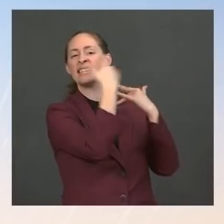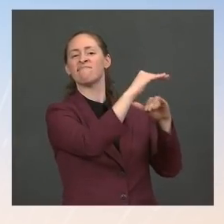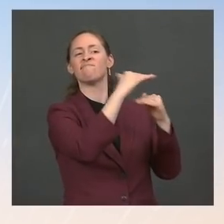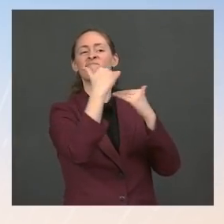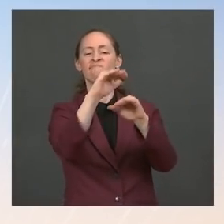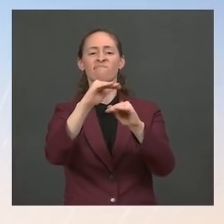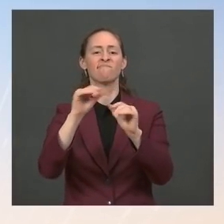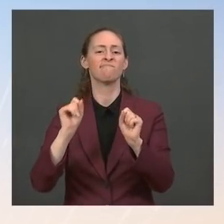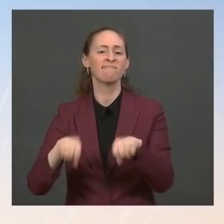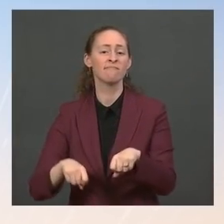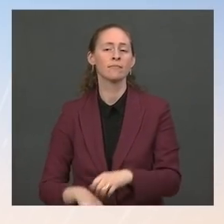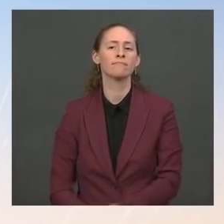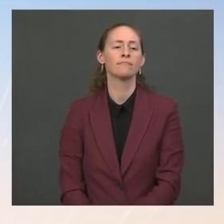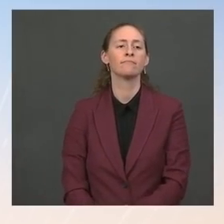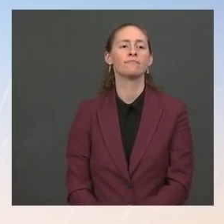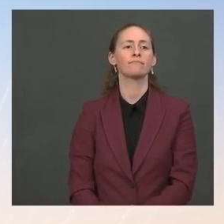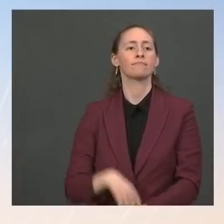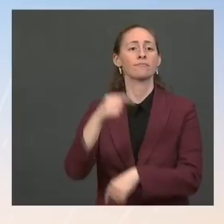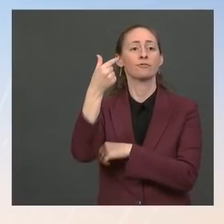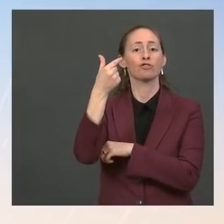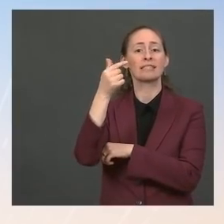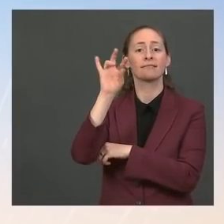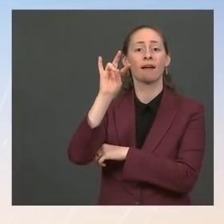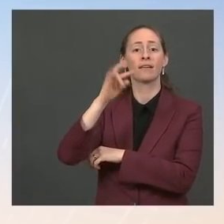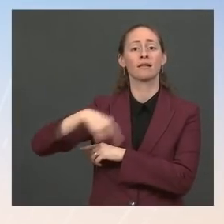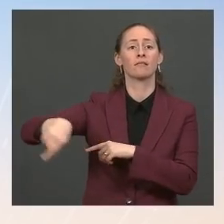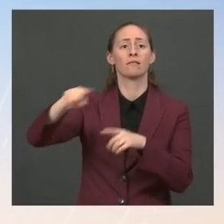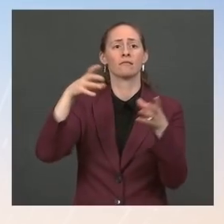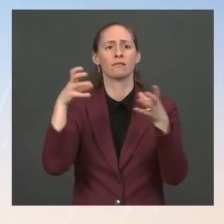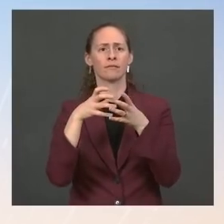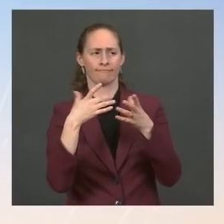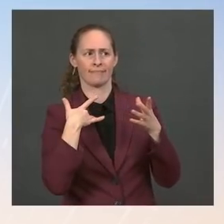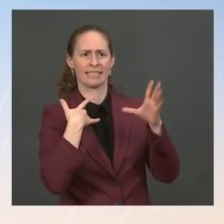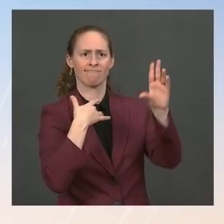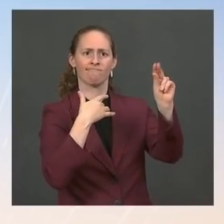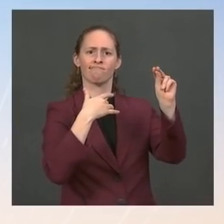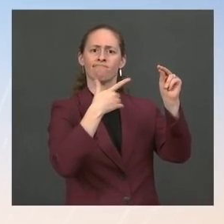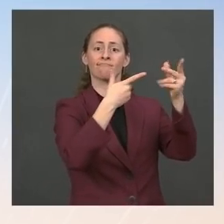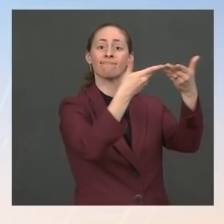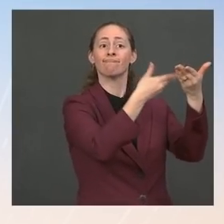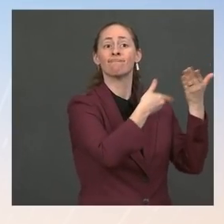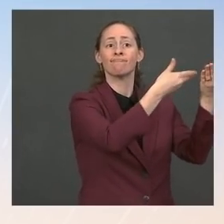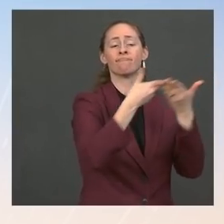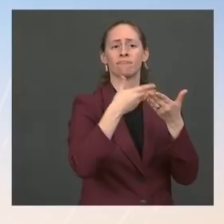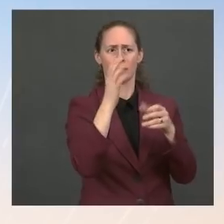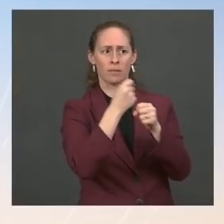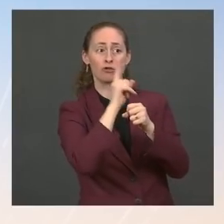are free from the use of forced labor. So this is an area where we have been -- the President has been vocal, he has taken action.